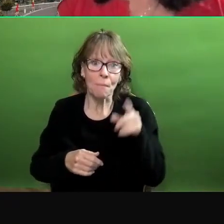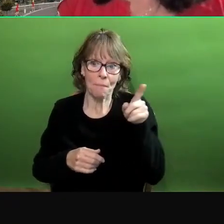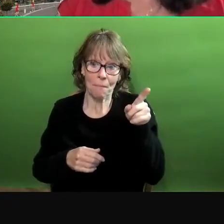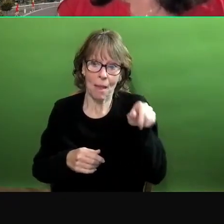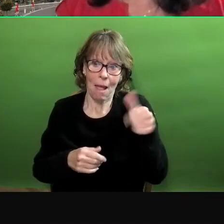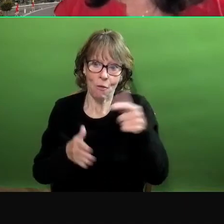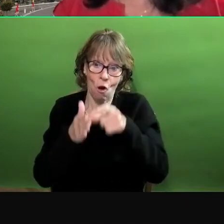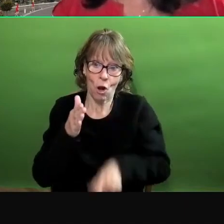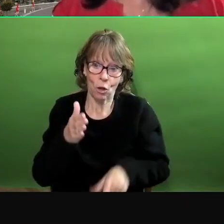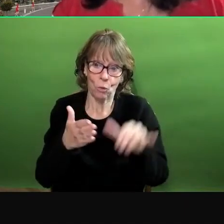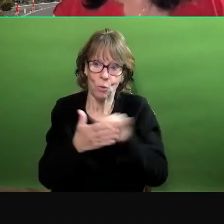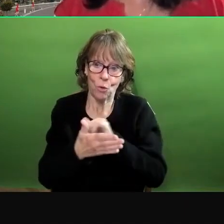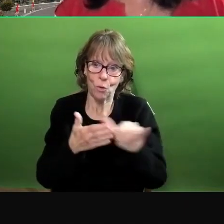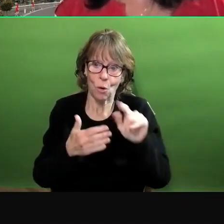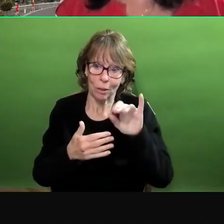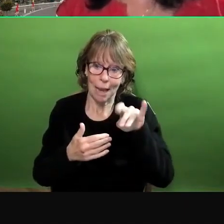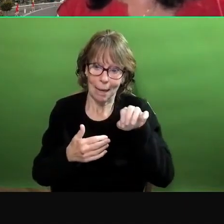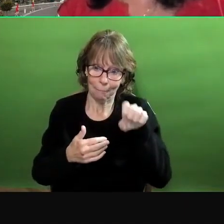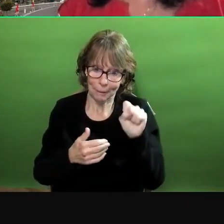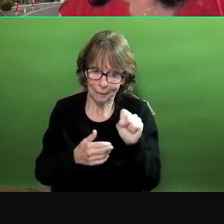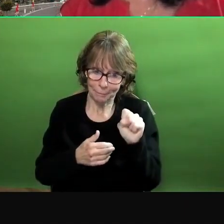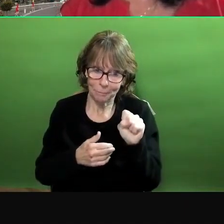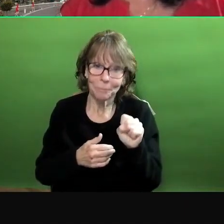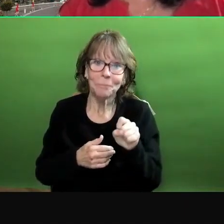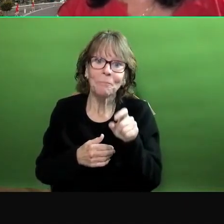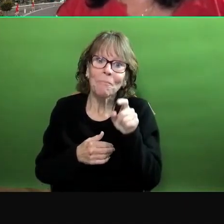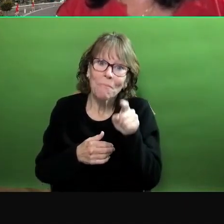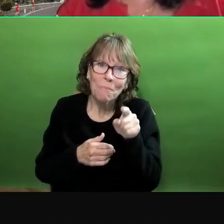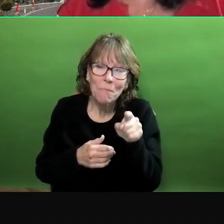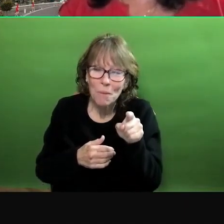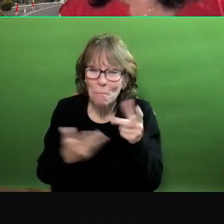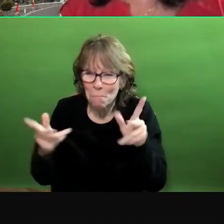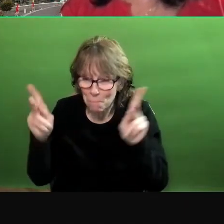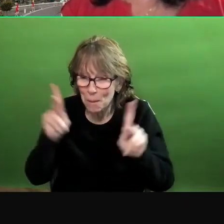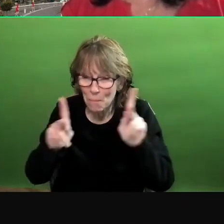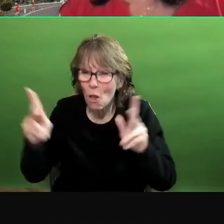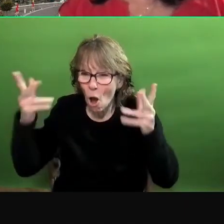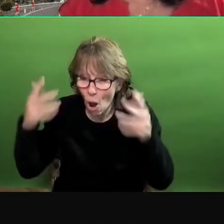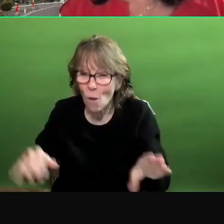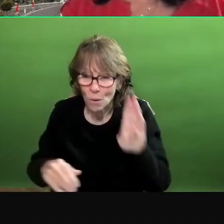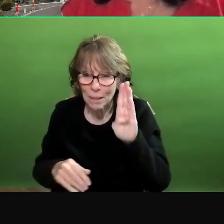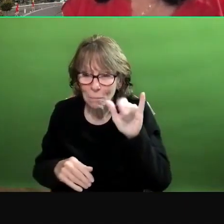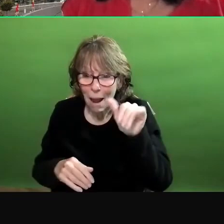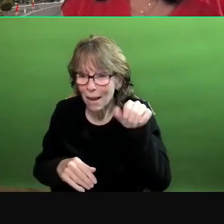the biases that are already existing in society are getting encoded in our AI tools.